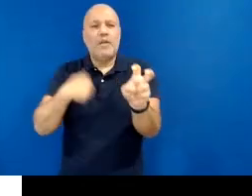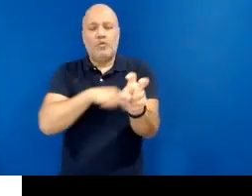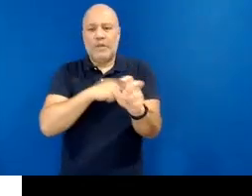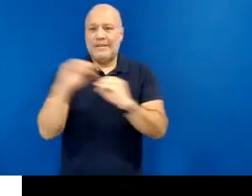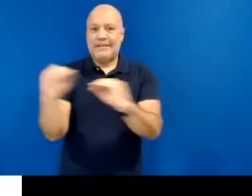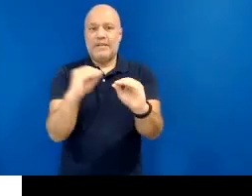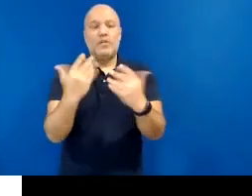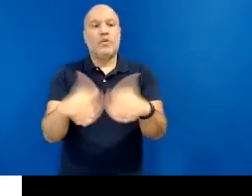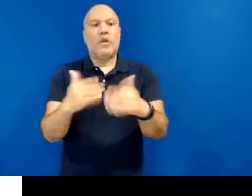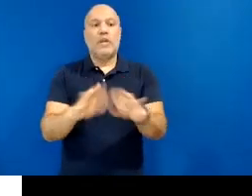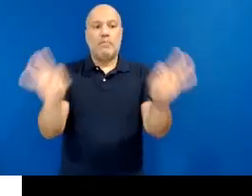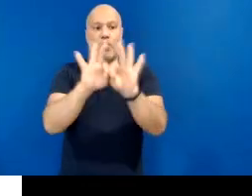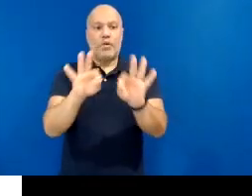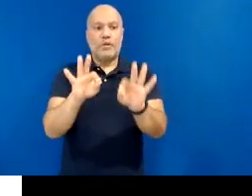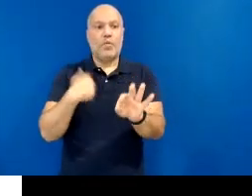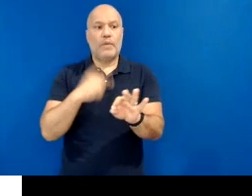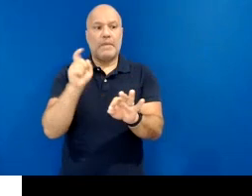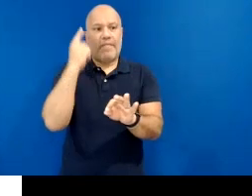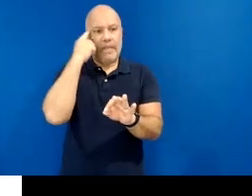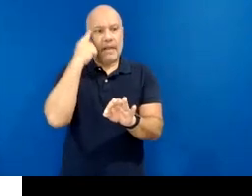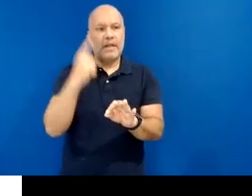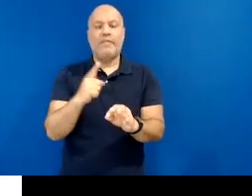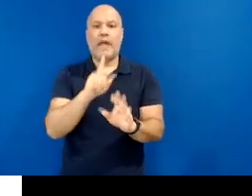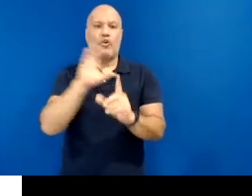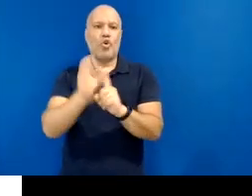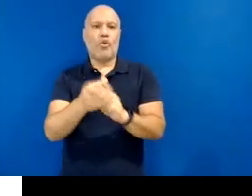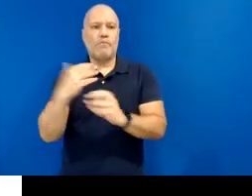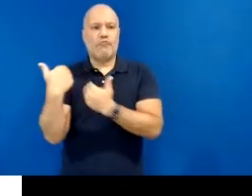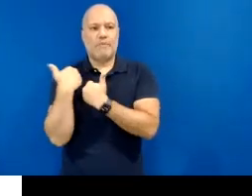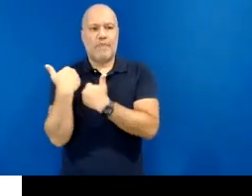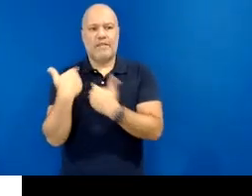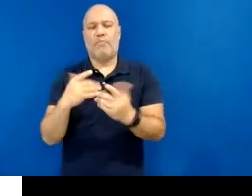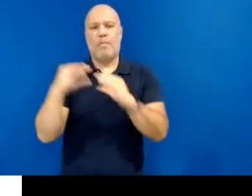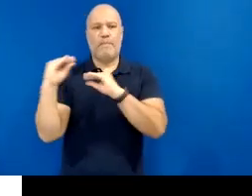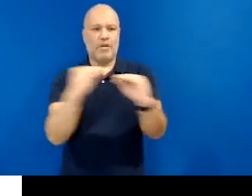pedagogy, and just taking out one piece to this, validating and affirming.